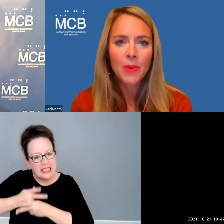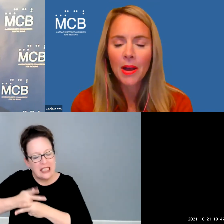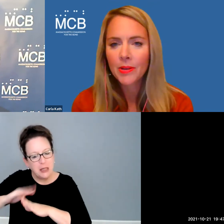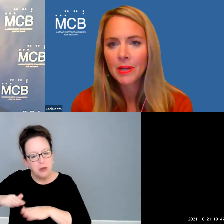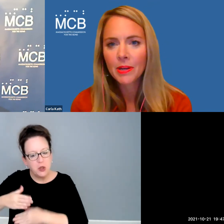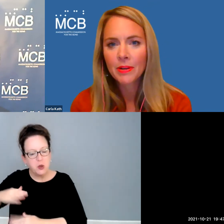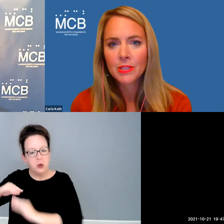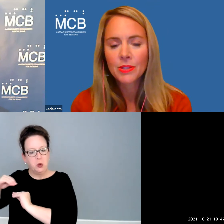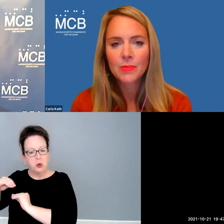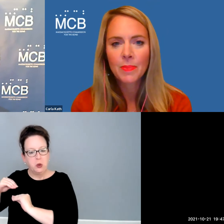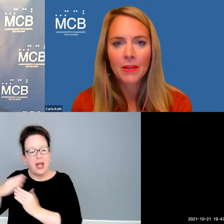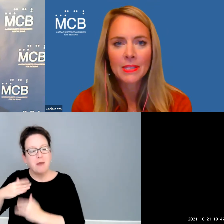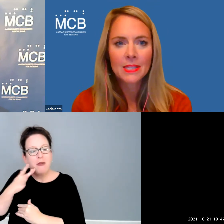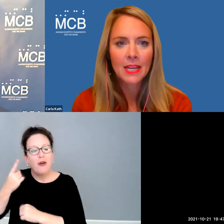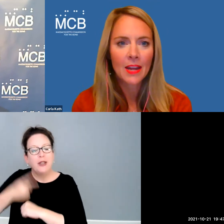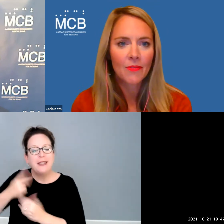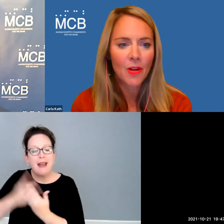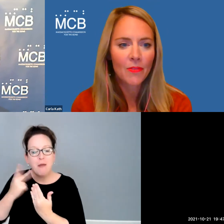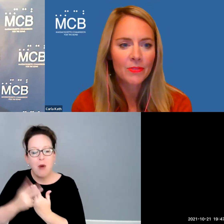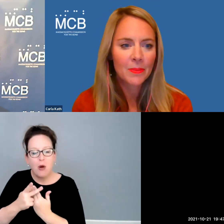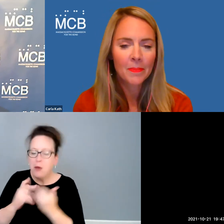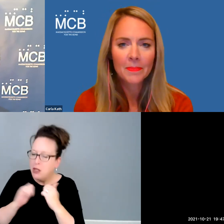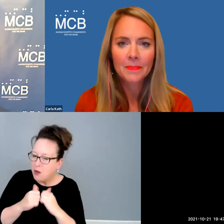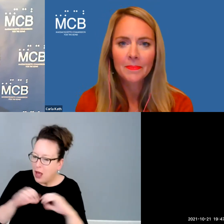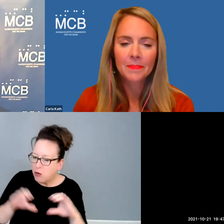So how do you encourage those parents to get involved?" D'Arcangelo: Yeah.